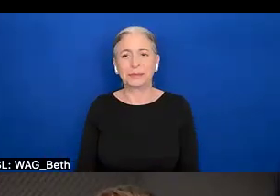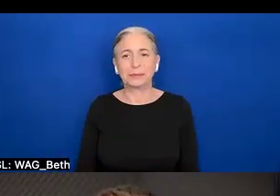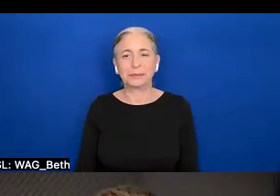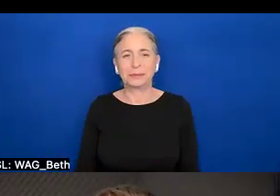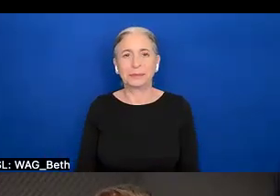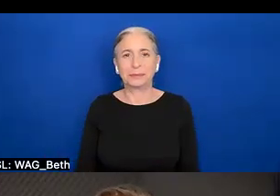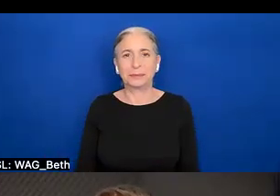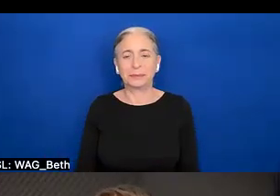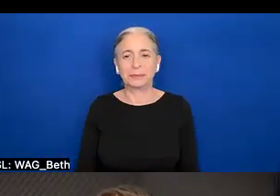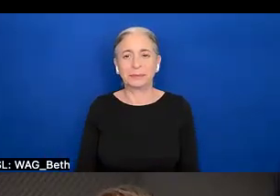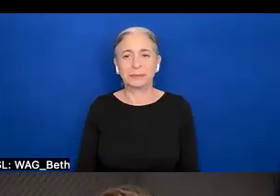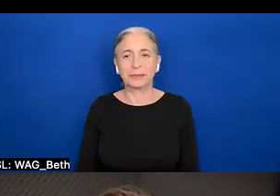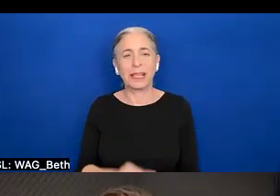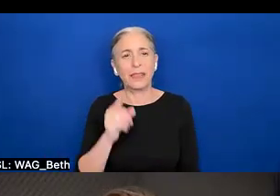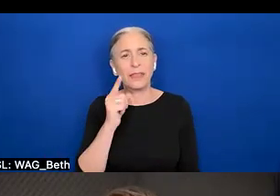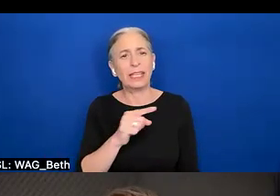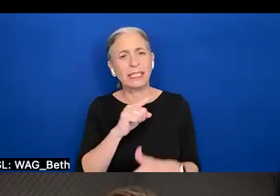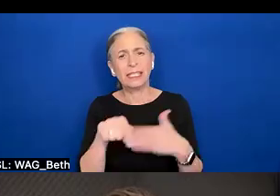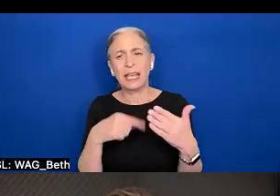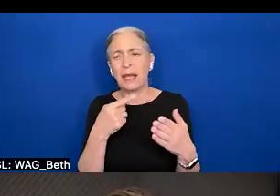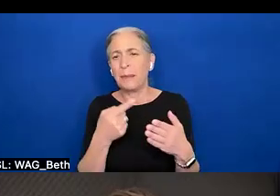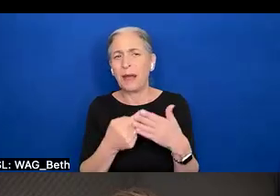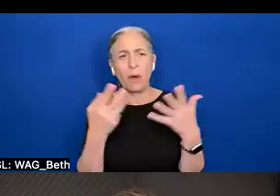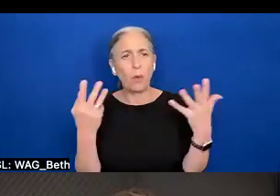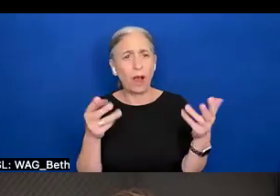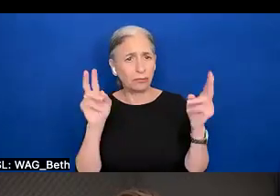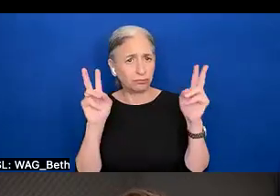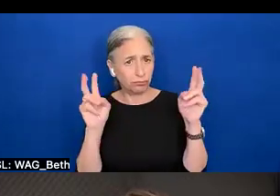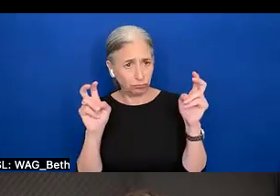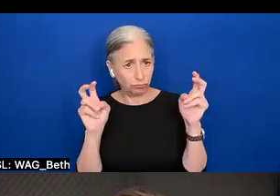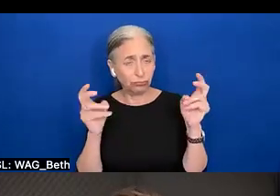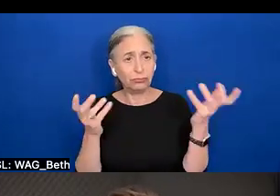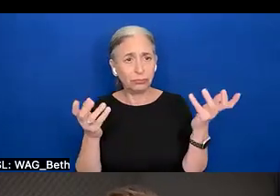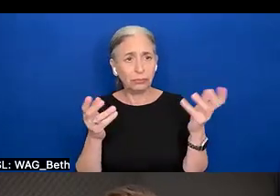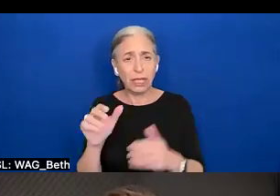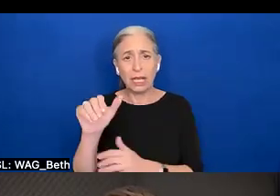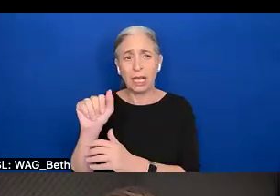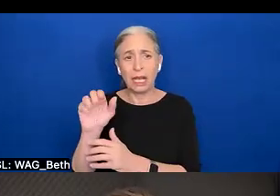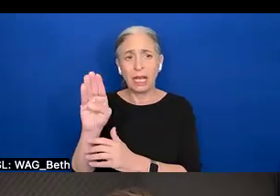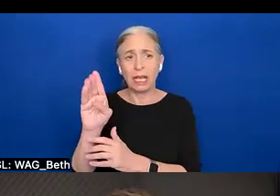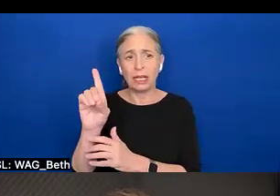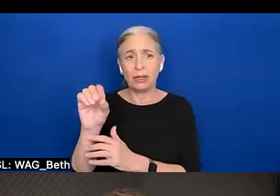This webinar will be about Adobe InDesign and the way